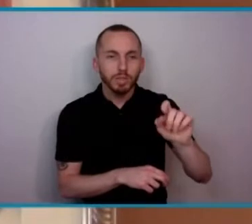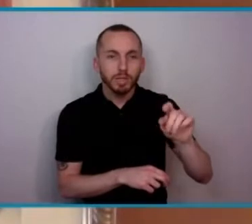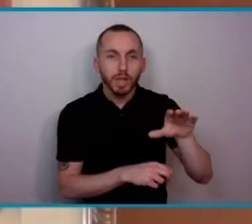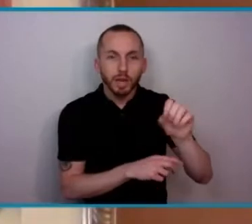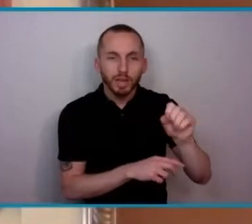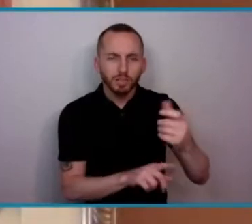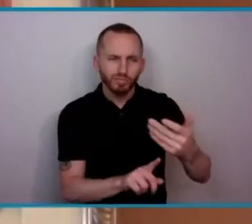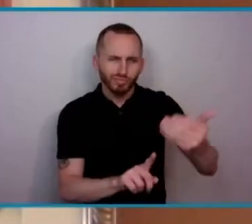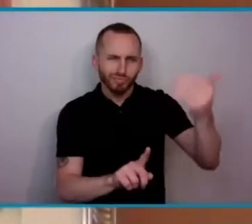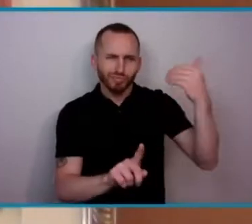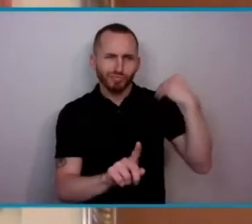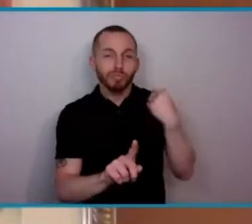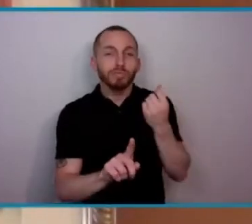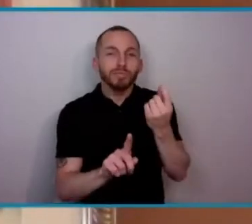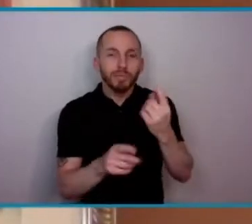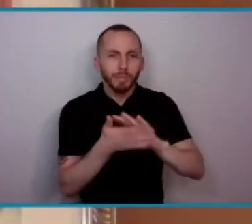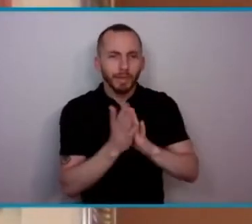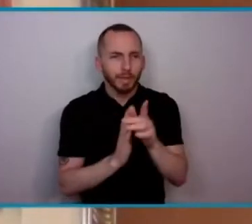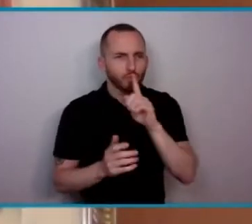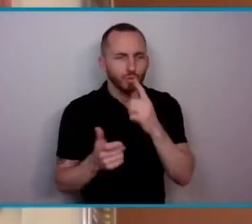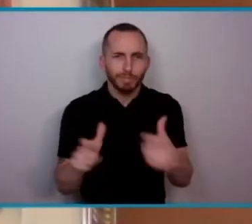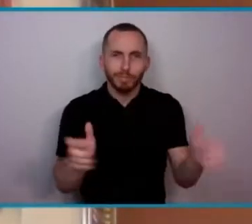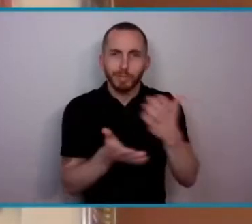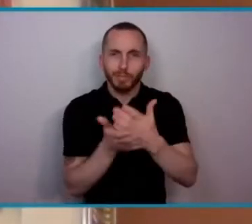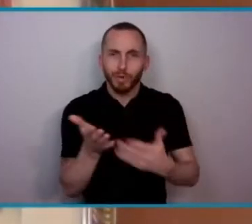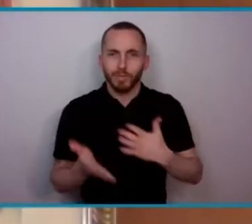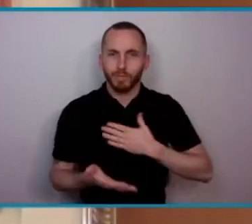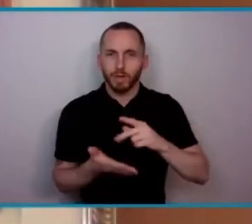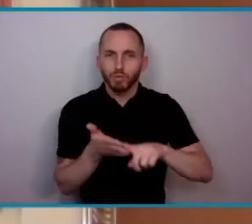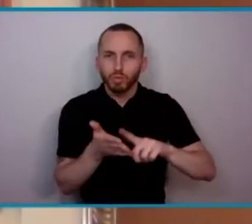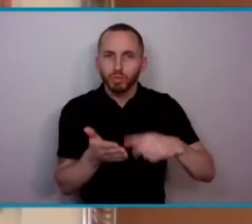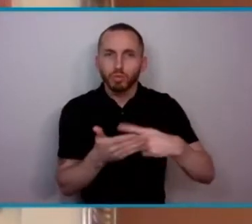a major part of my research program in the last few years.